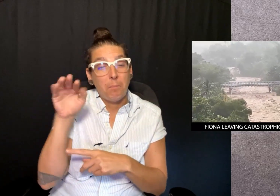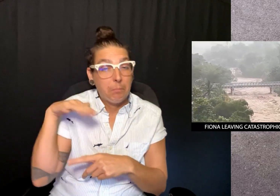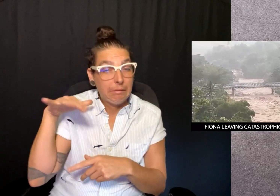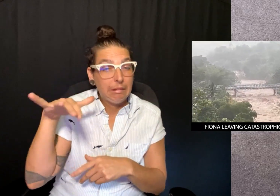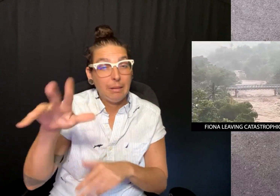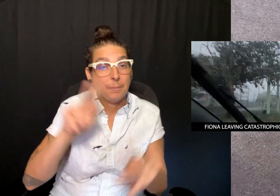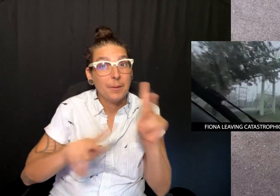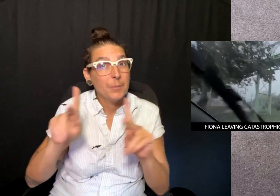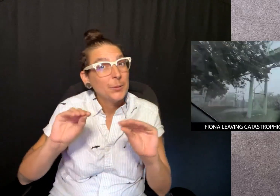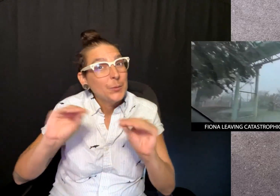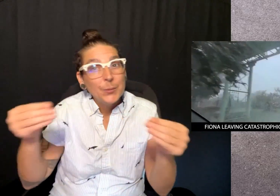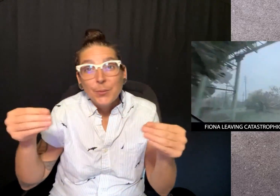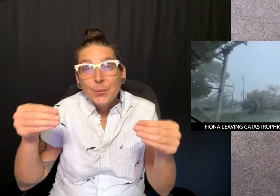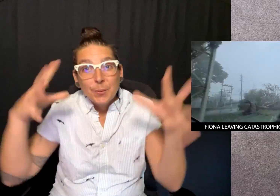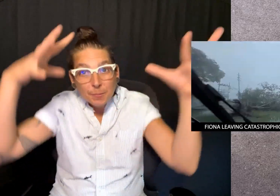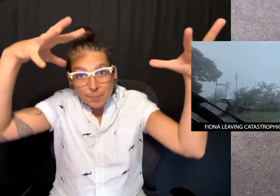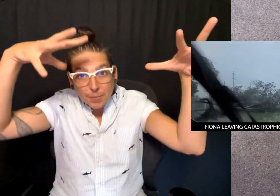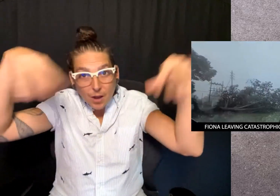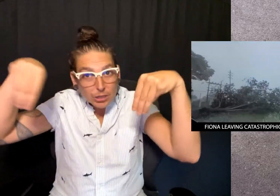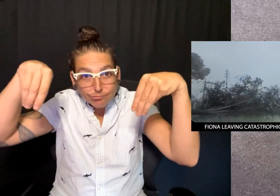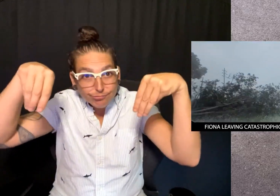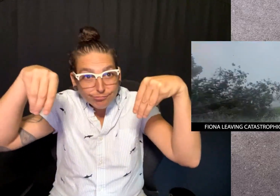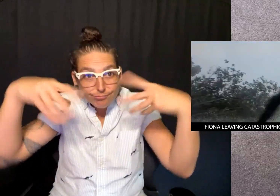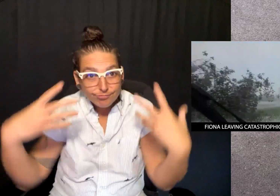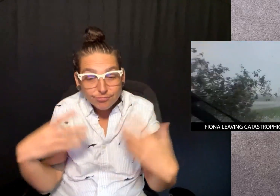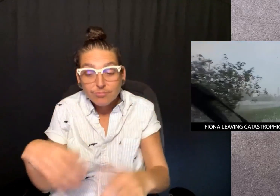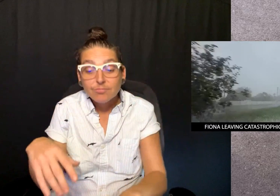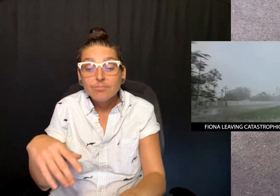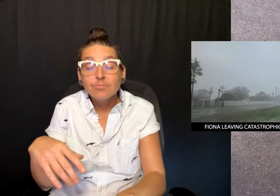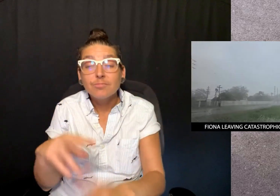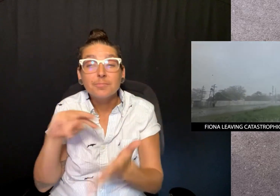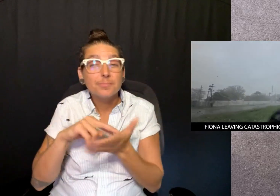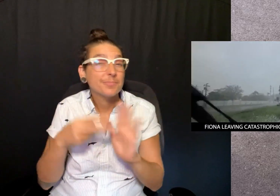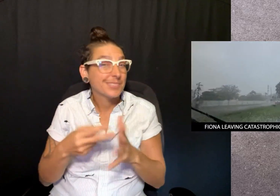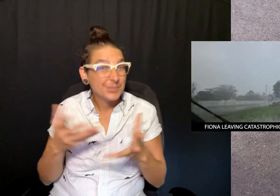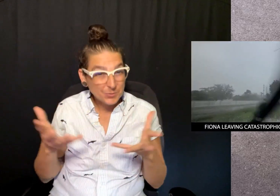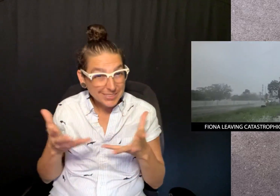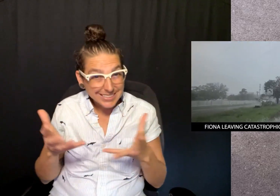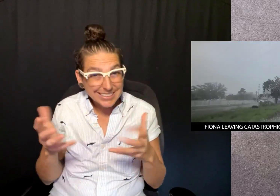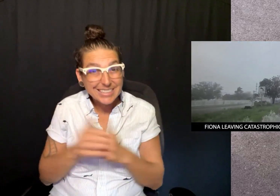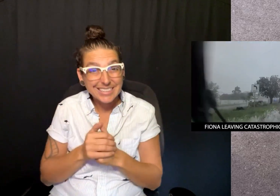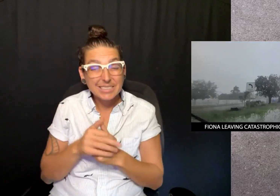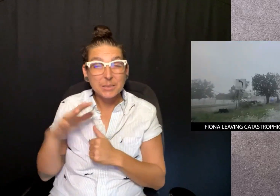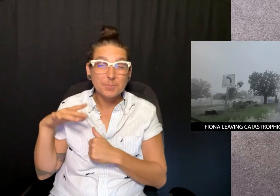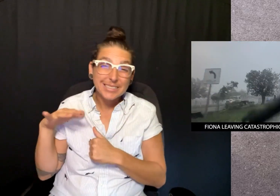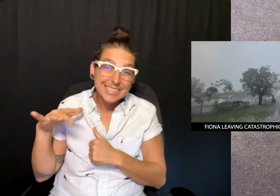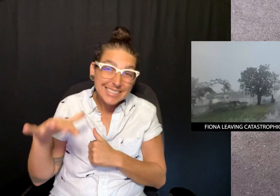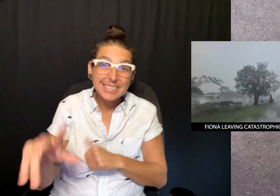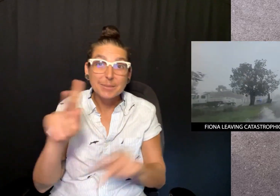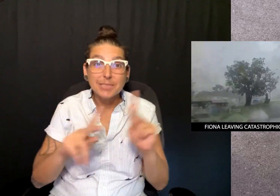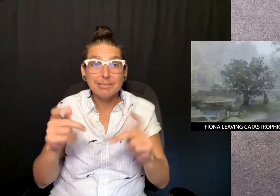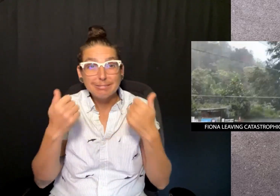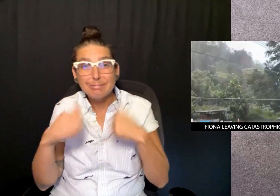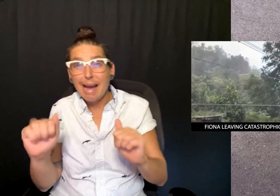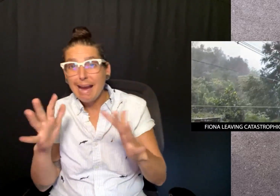people are without power that means millions of people are trying to deal with the threat